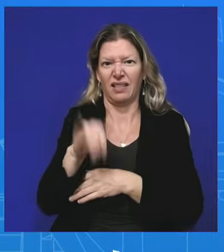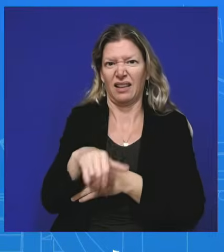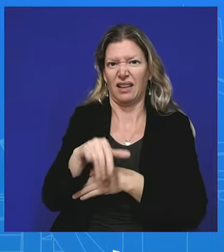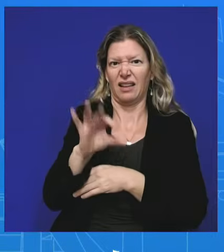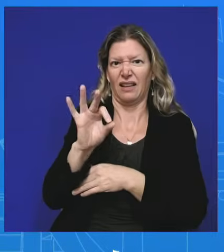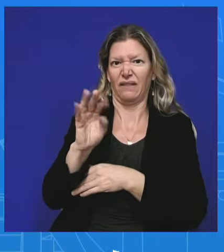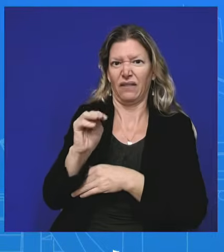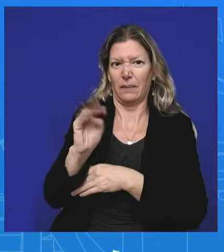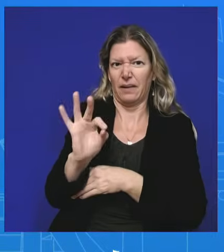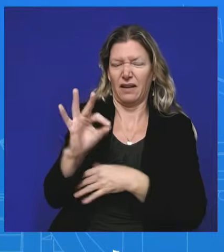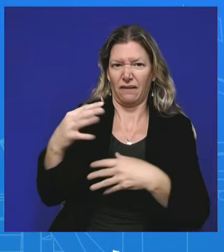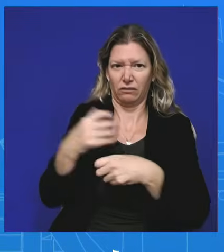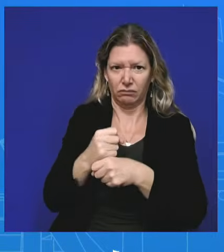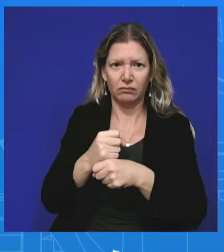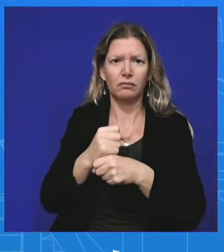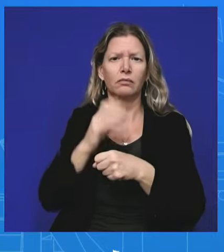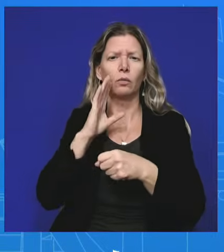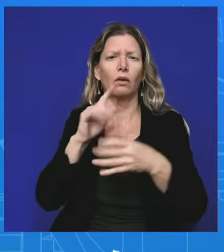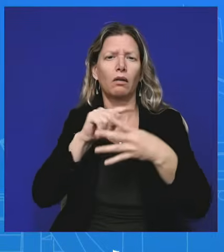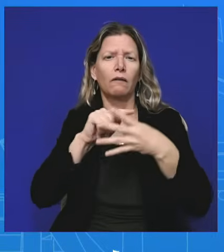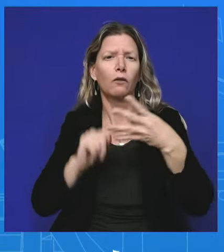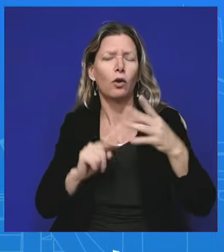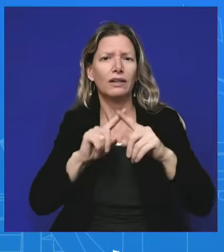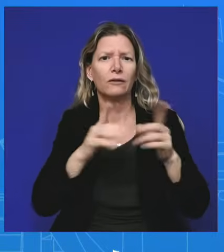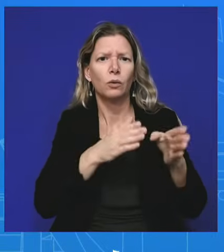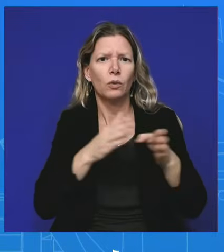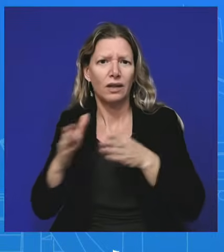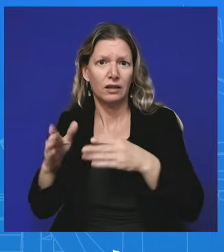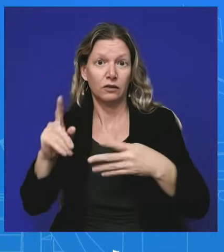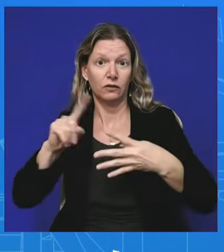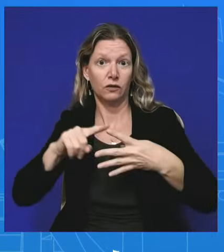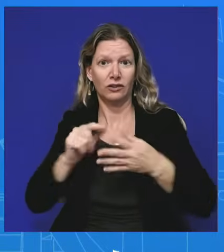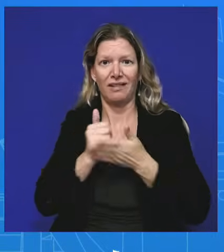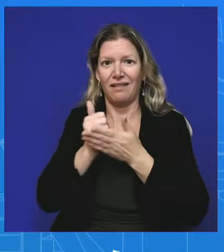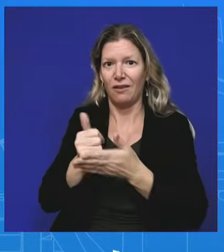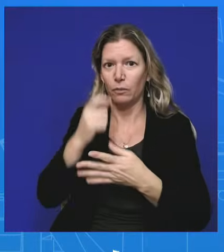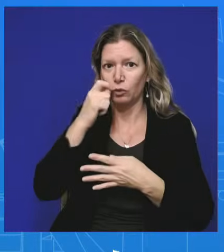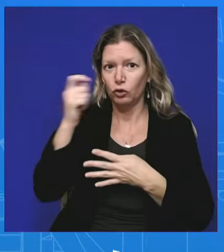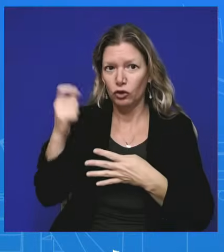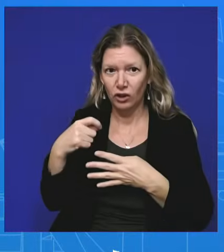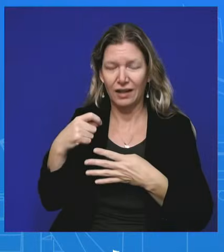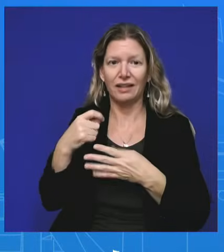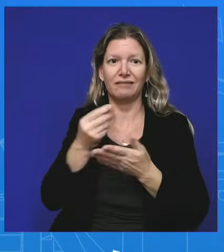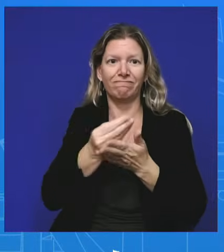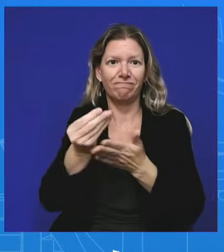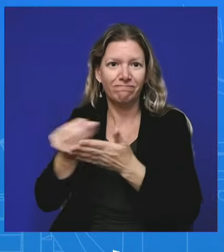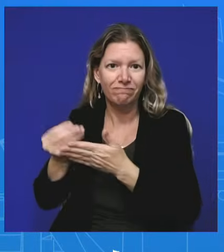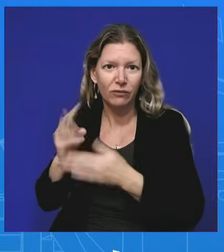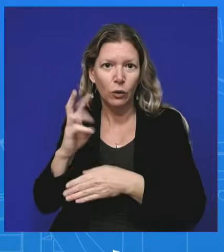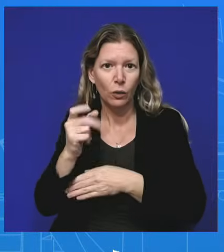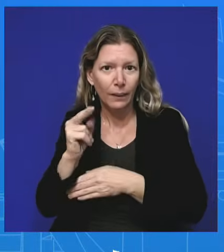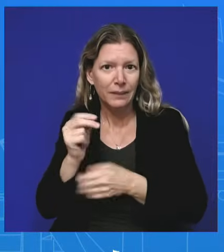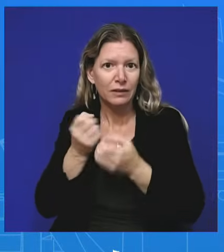to repel Russia's invasion. Second, to invest in Ukraine's defense industrial base. Third, to help Ukraine purchase military equipment